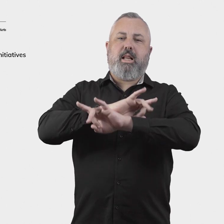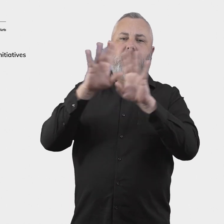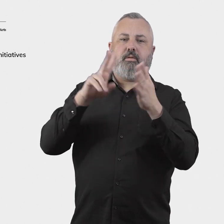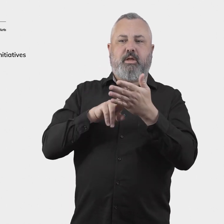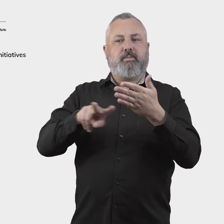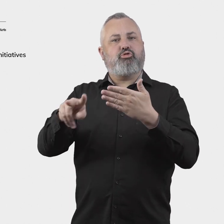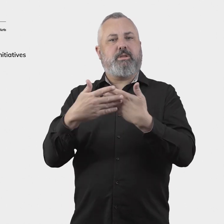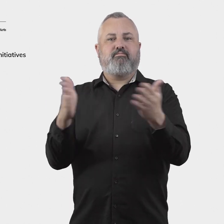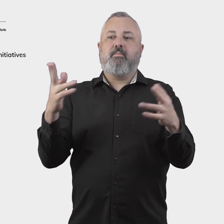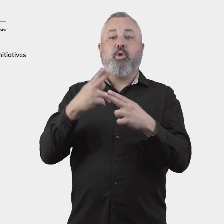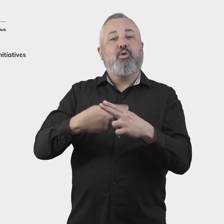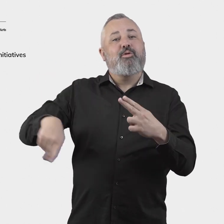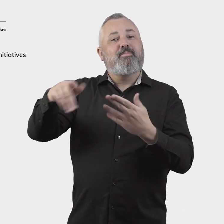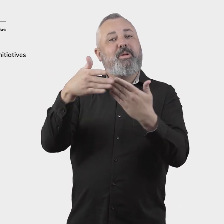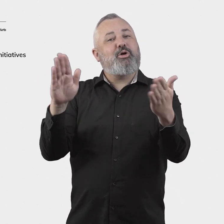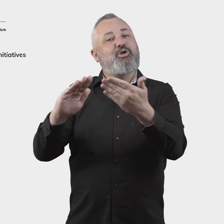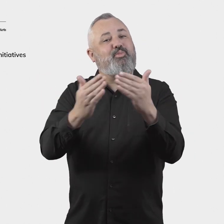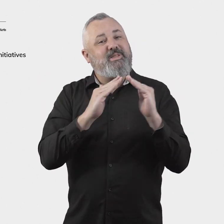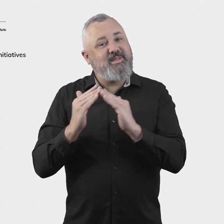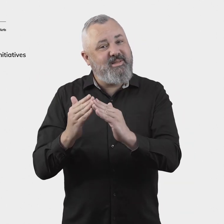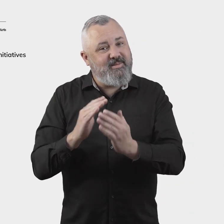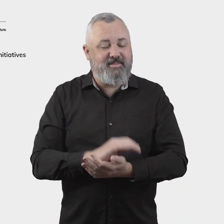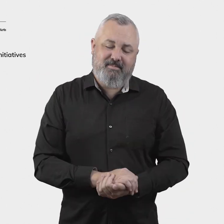identify if further regulatory action is required.